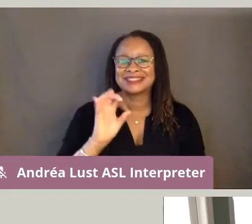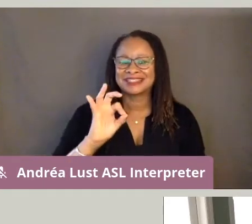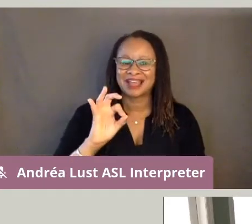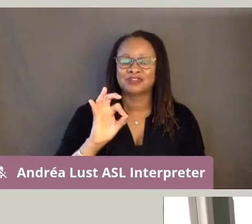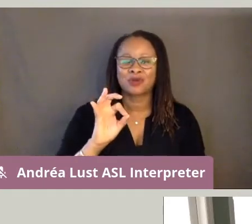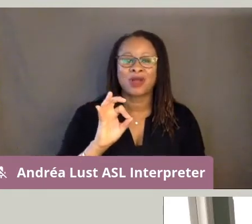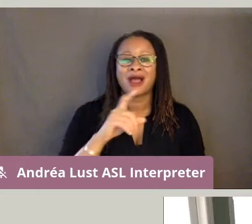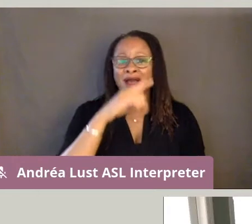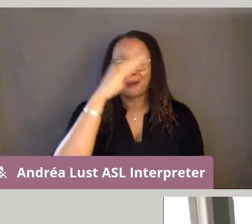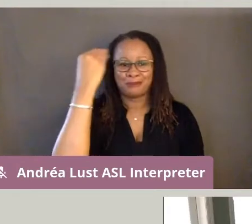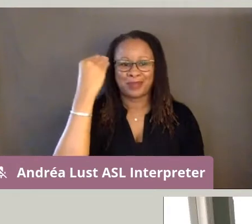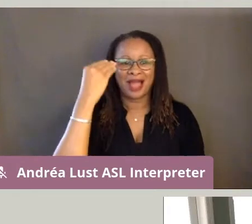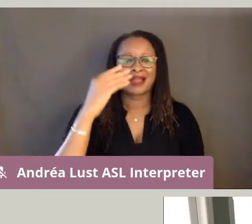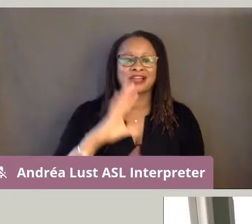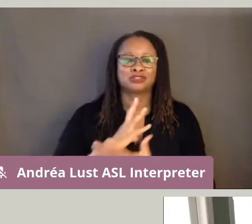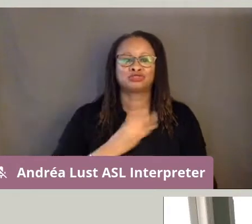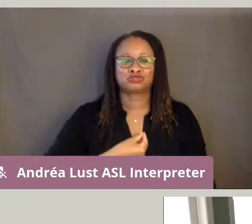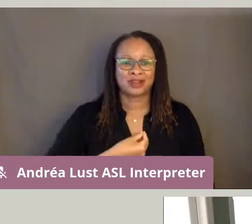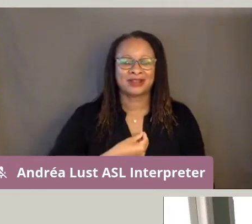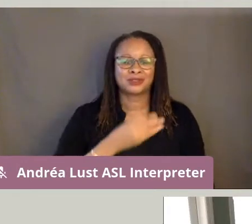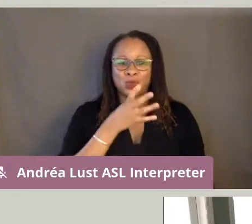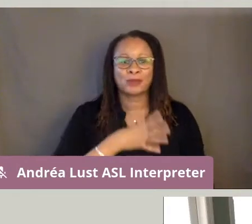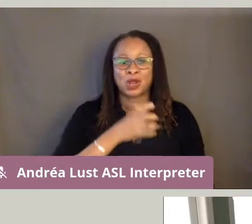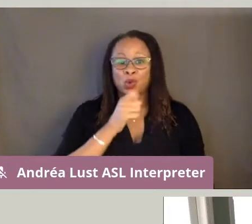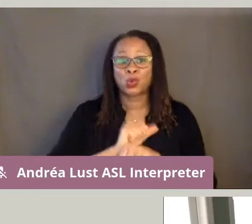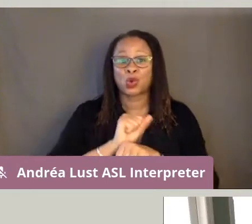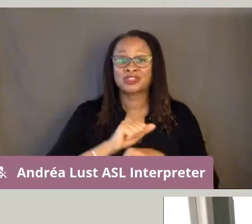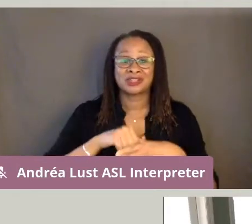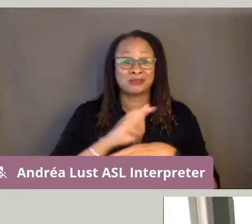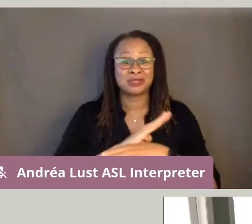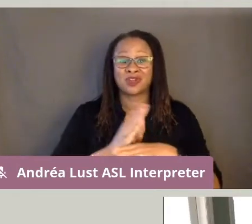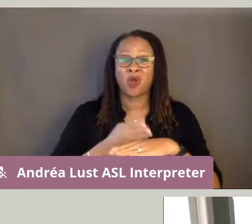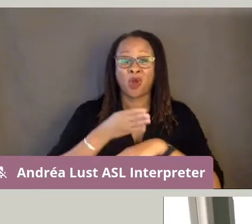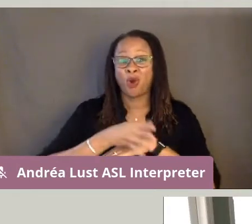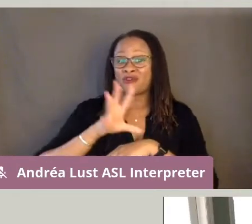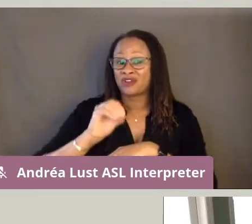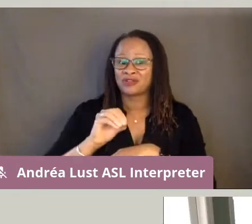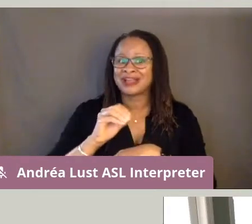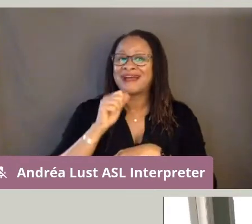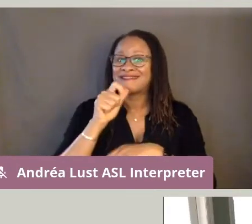who's worked in the industry for over 40 years, mostly not being out as trans.